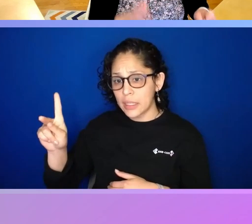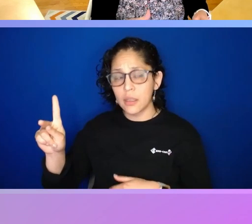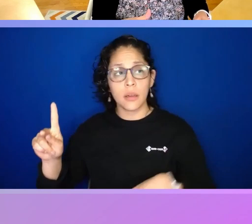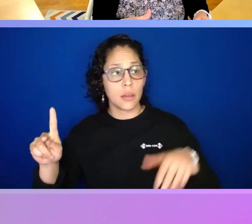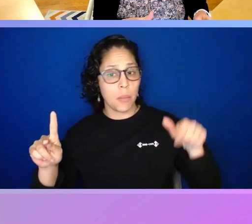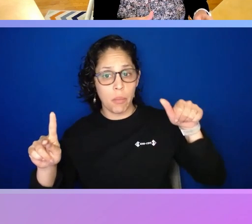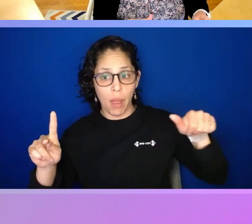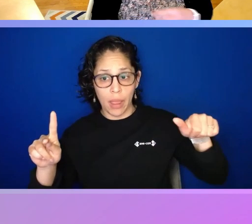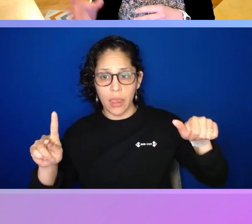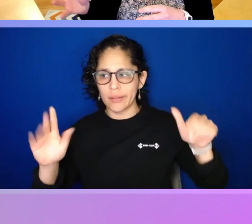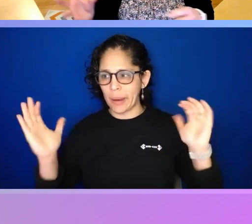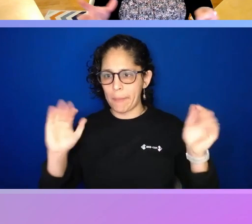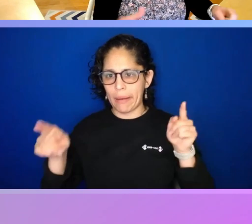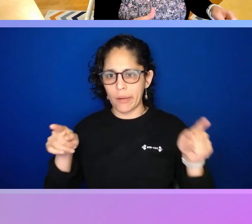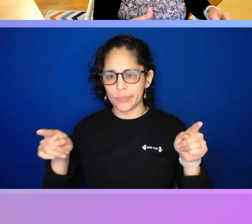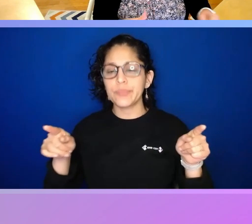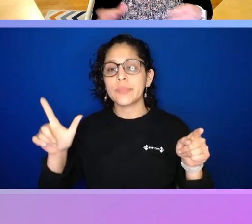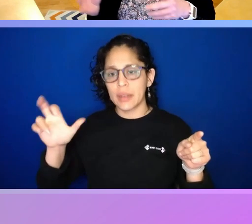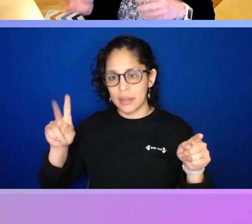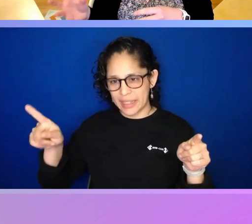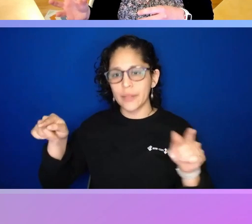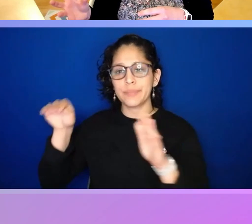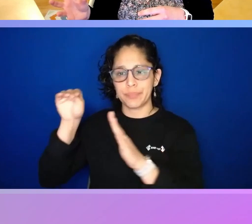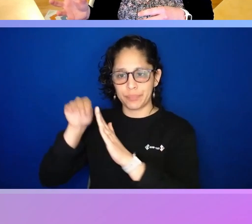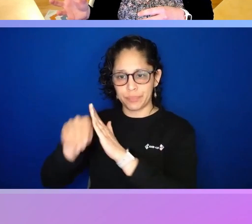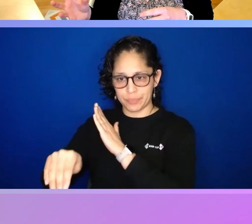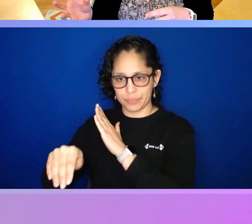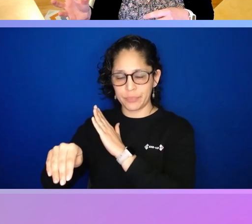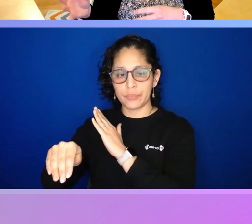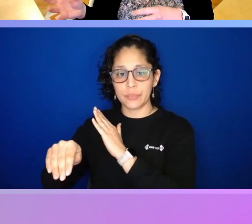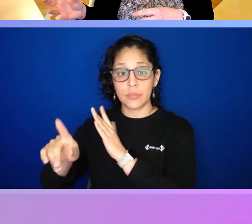want to do, made our choices when it came to colors, and now we are putting the that into design Comp annotations.